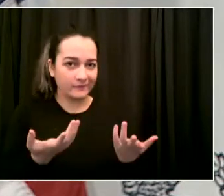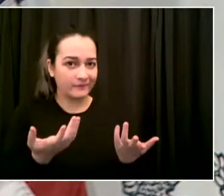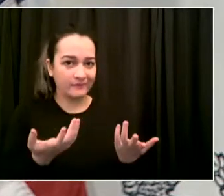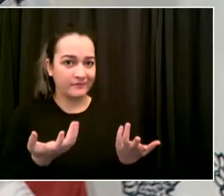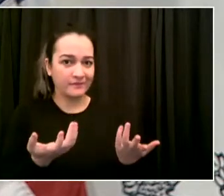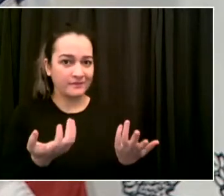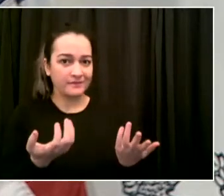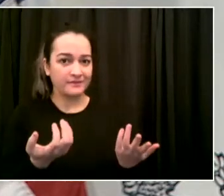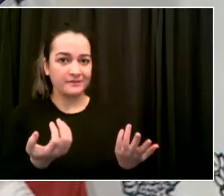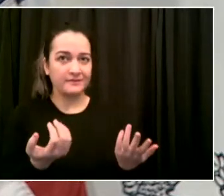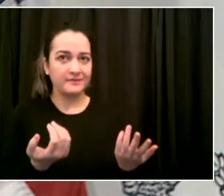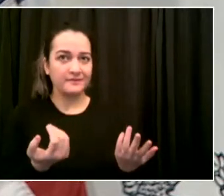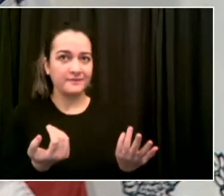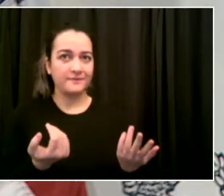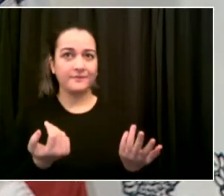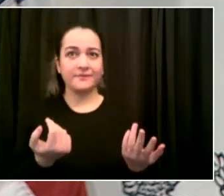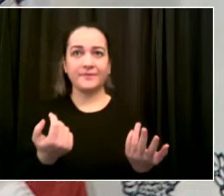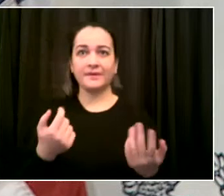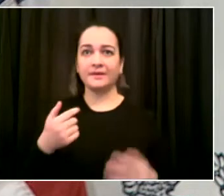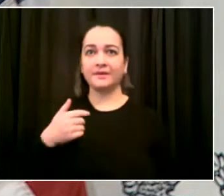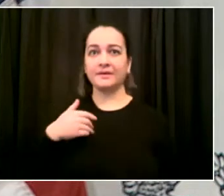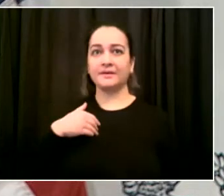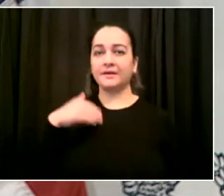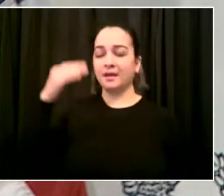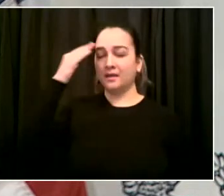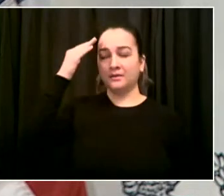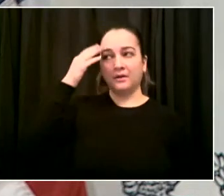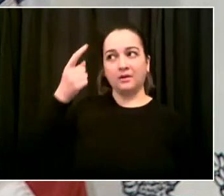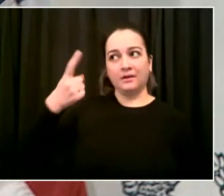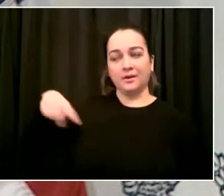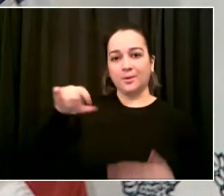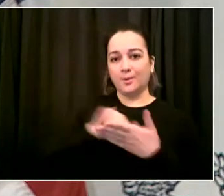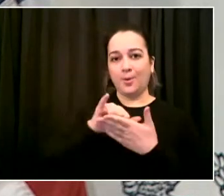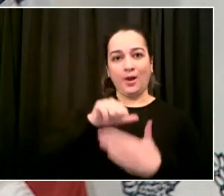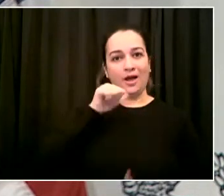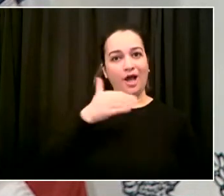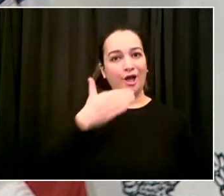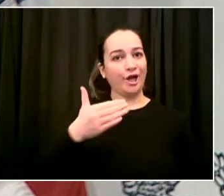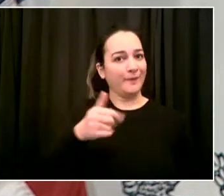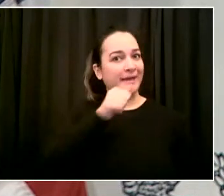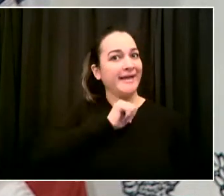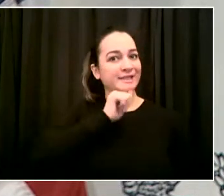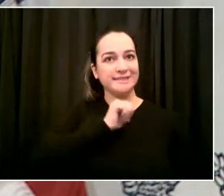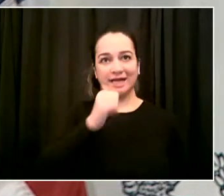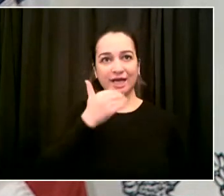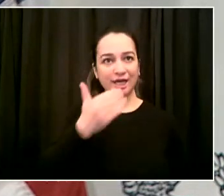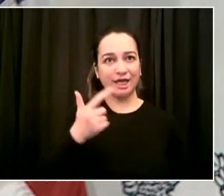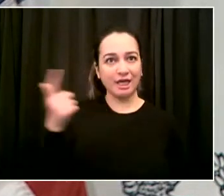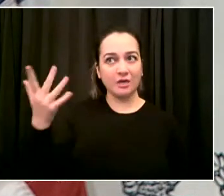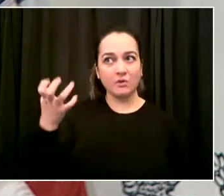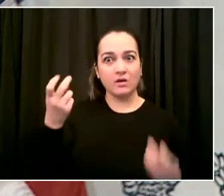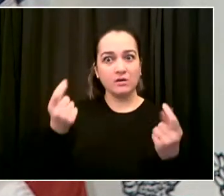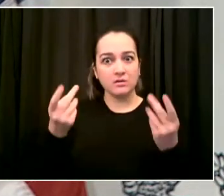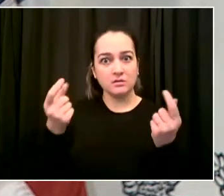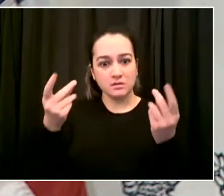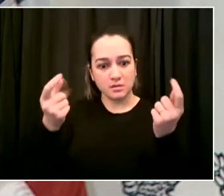DO YOYOU THINK THOSE SITES WILL EVER OPEN? DO YOU THTHINK THAT DAY IS